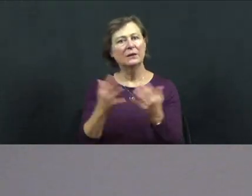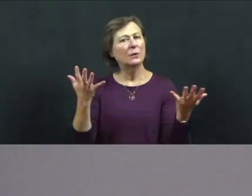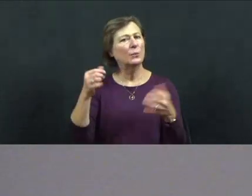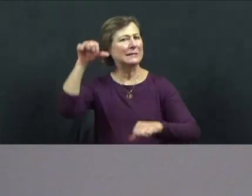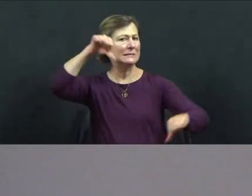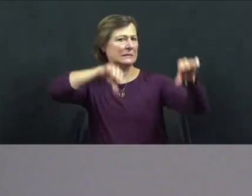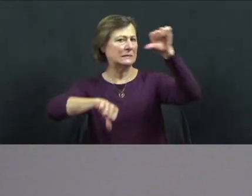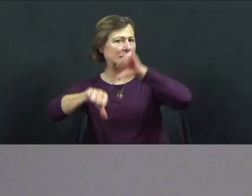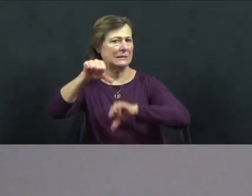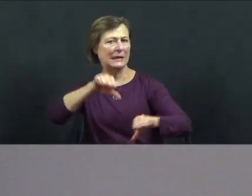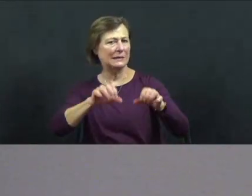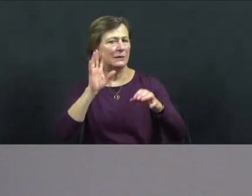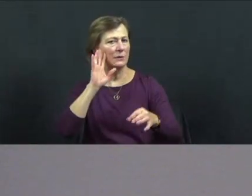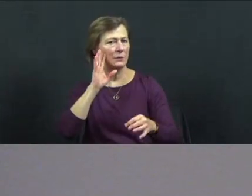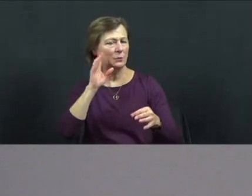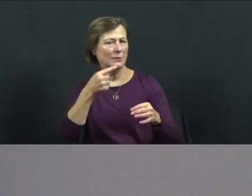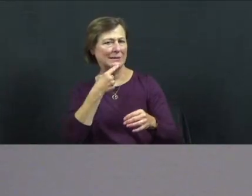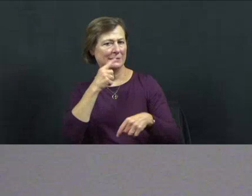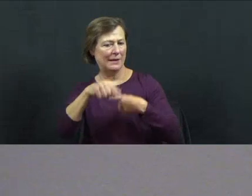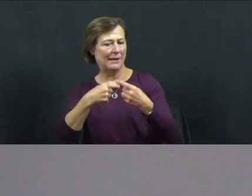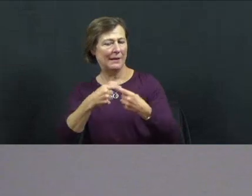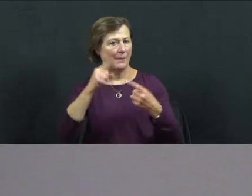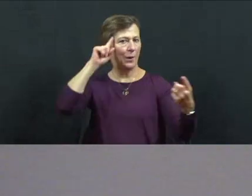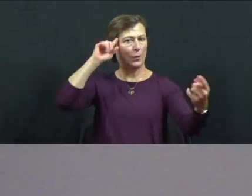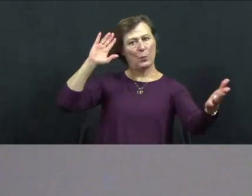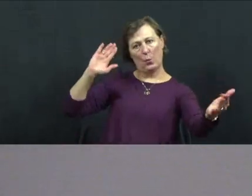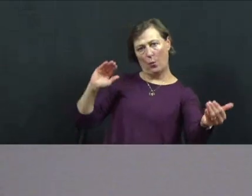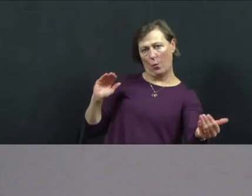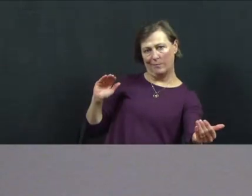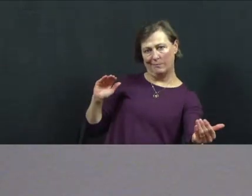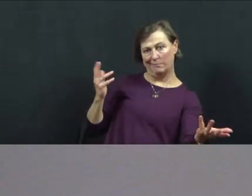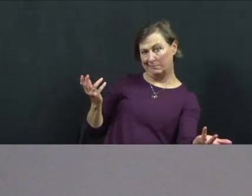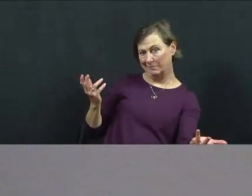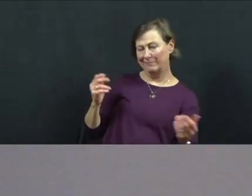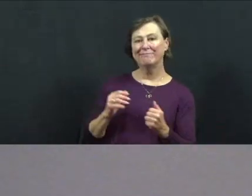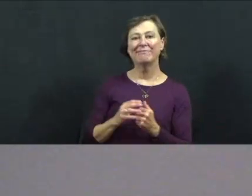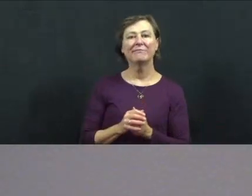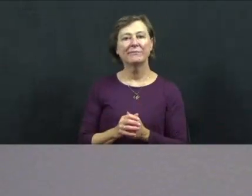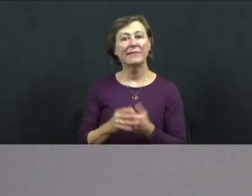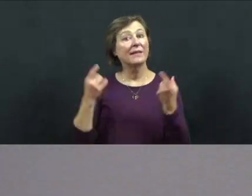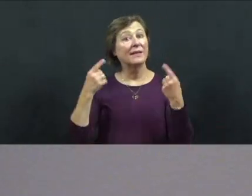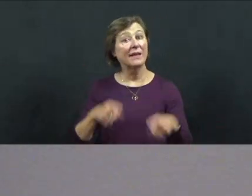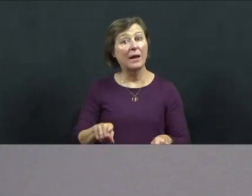such a concept? Well it turns out that science actually